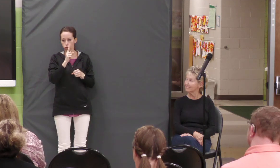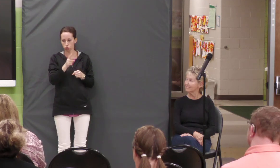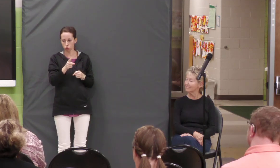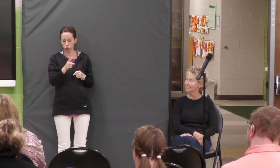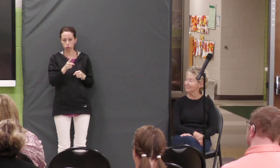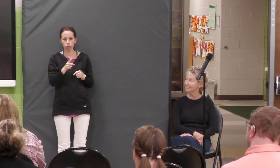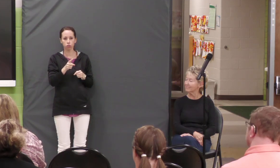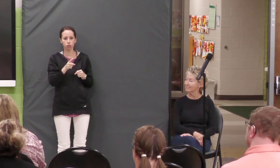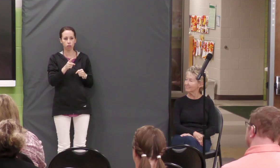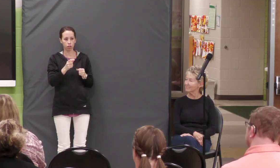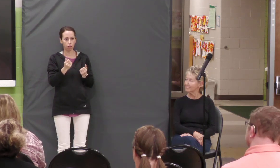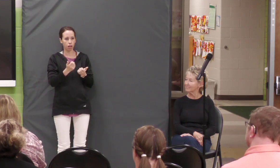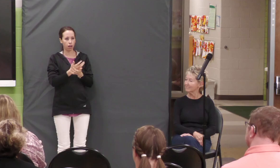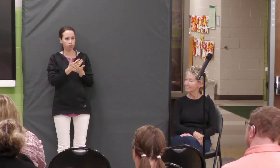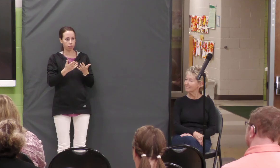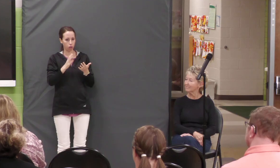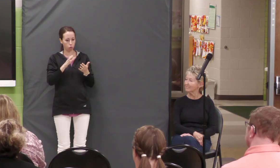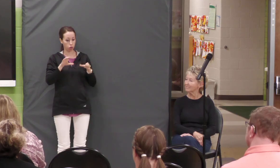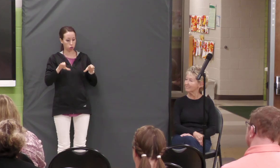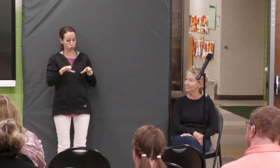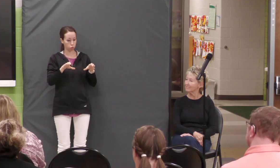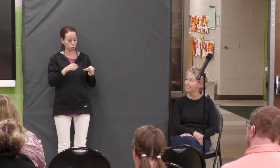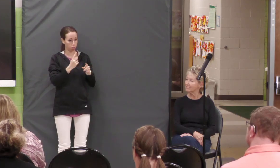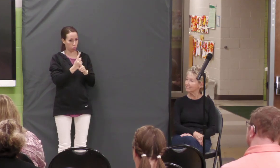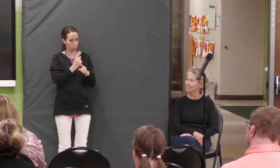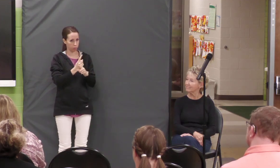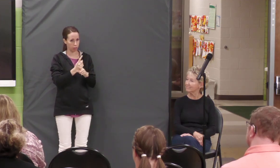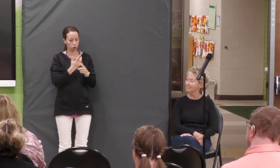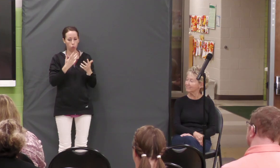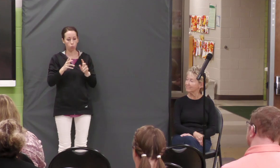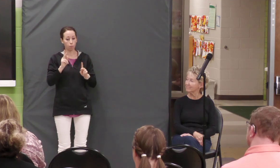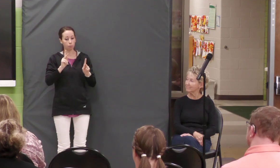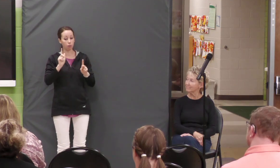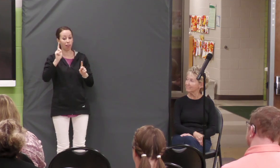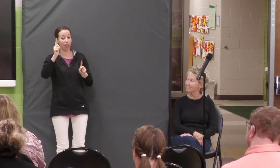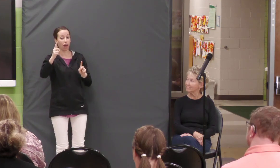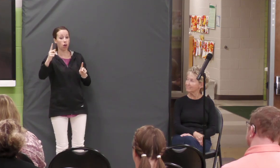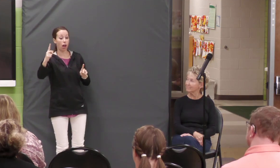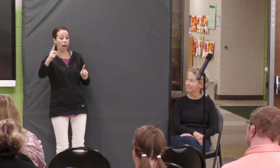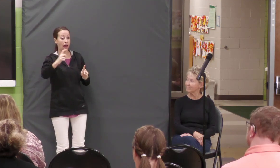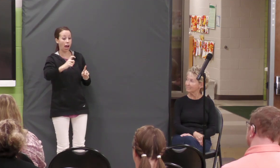done in a way that noone could never come back and question anything anyone's ever done so